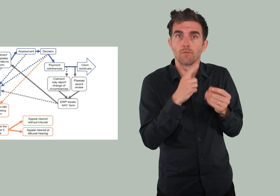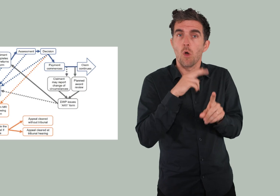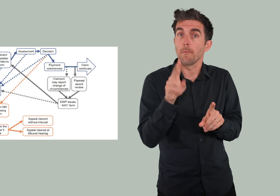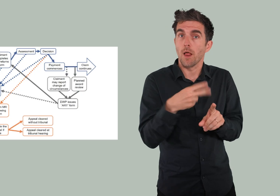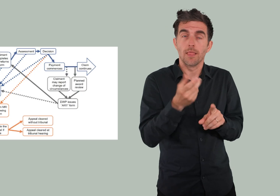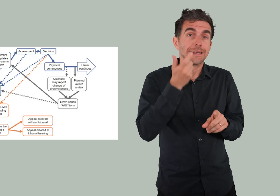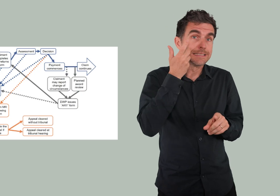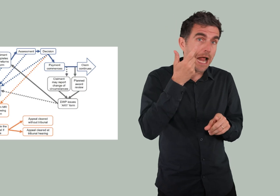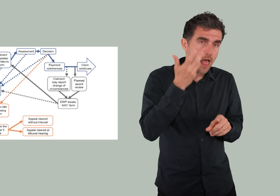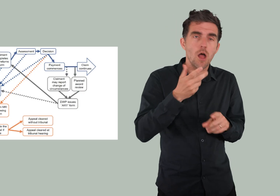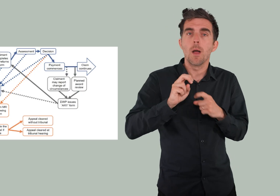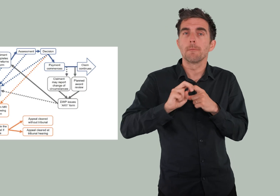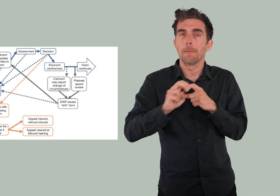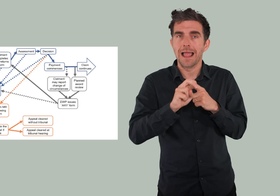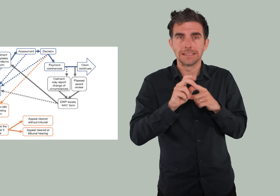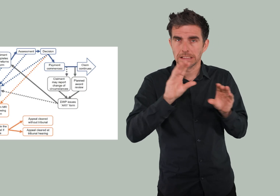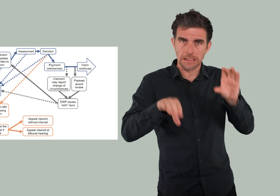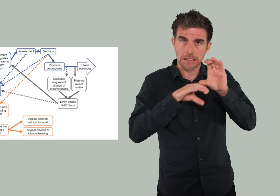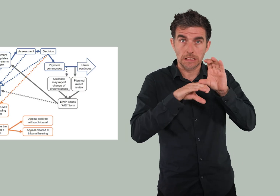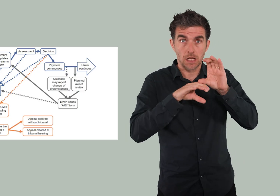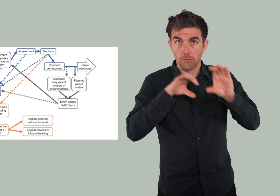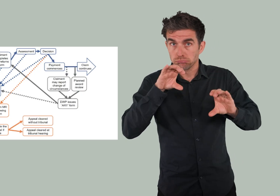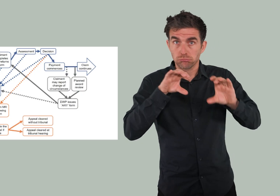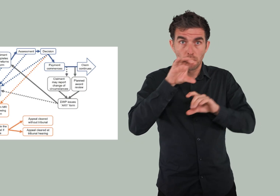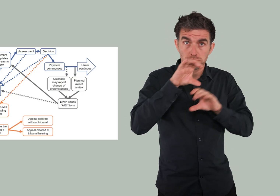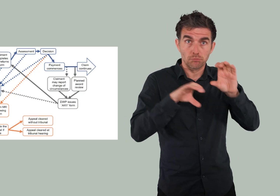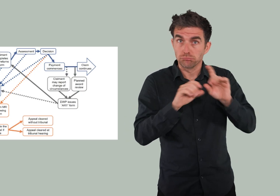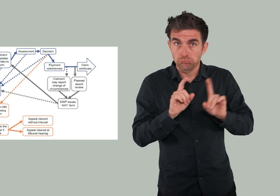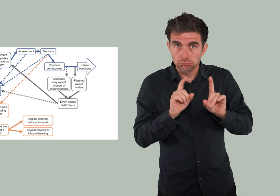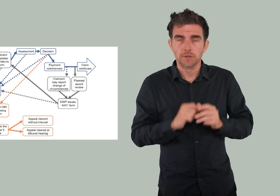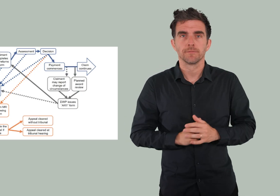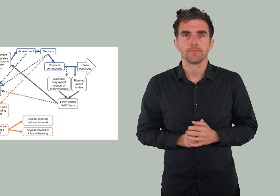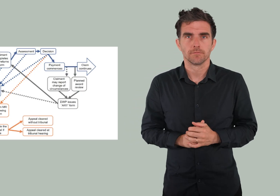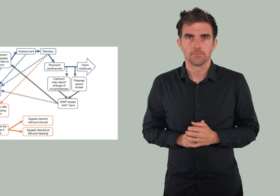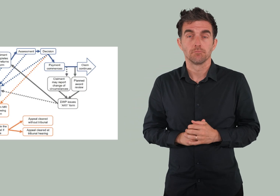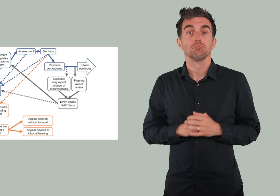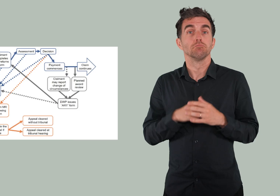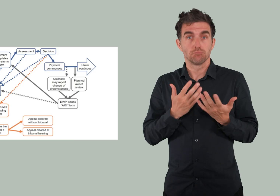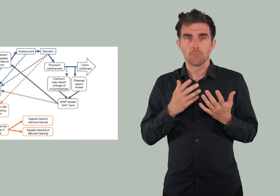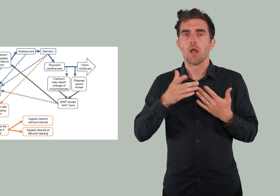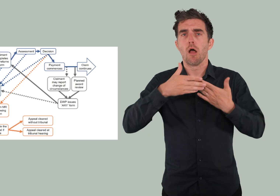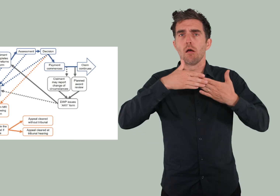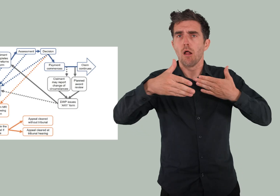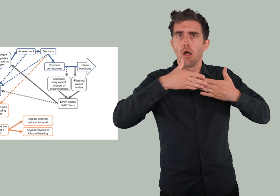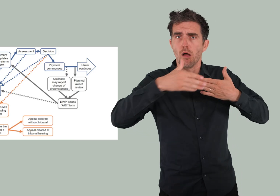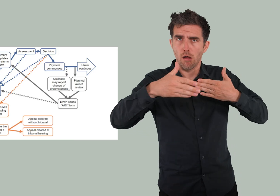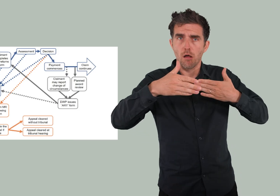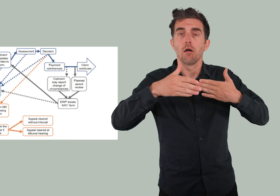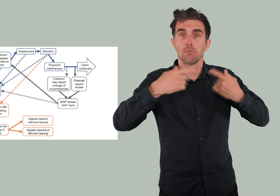for both daily living and mobility components and, if appropriate, the period of time that should